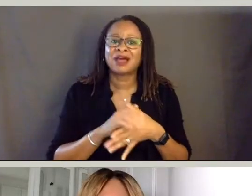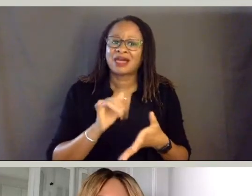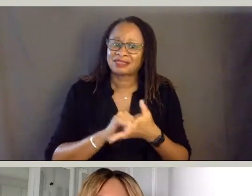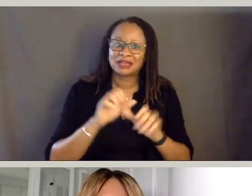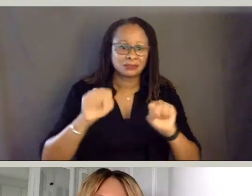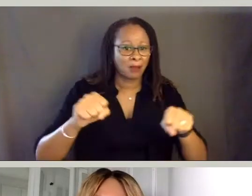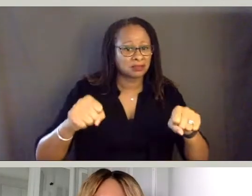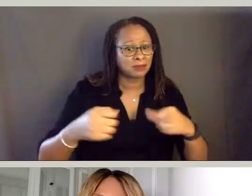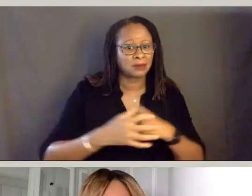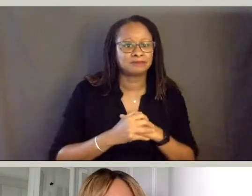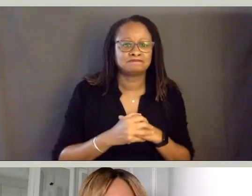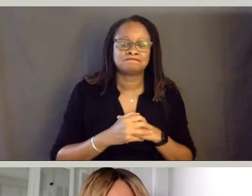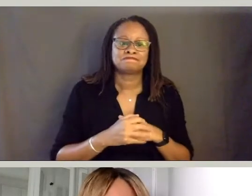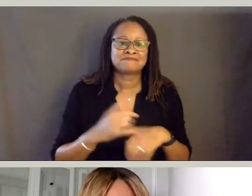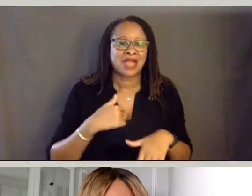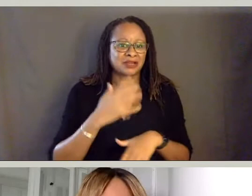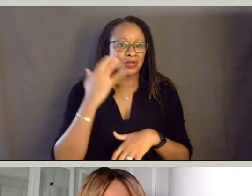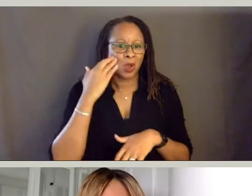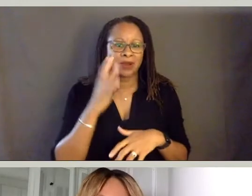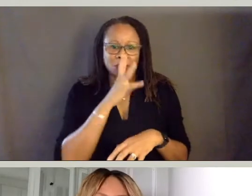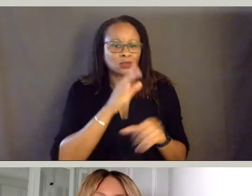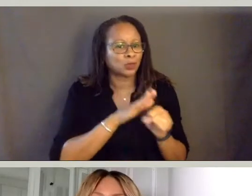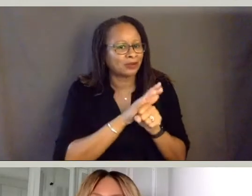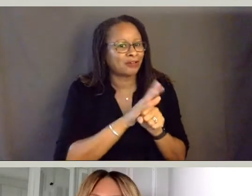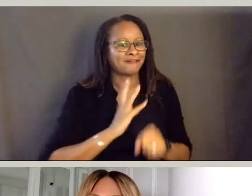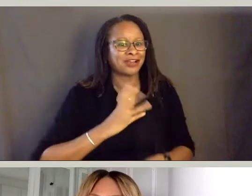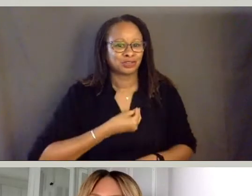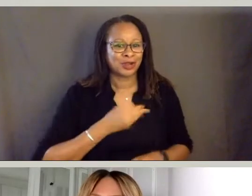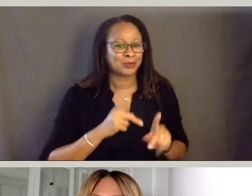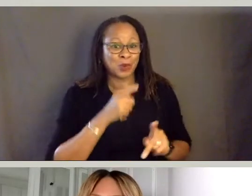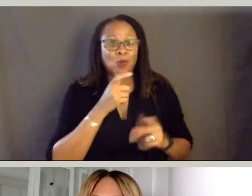and I know I've talked to enough trans people who've seen the film who,